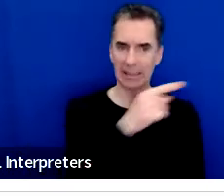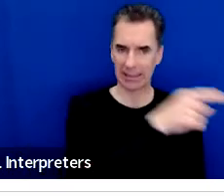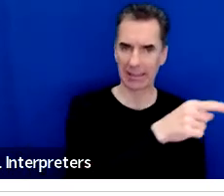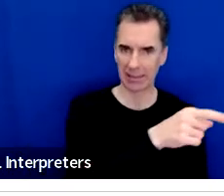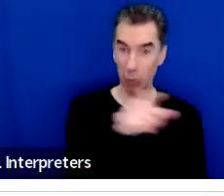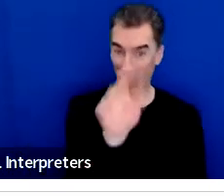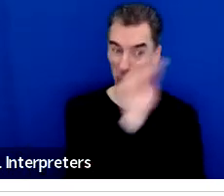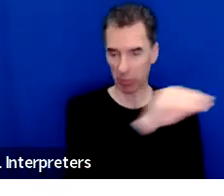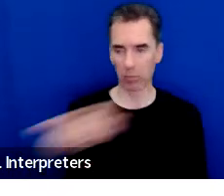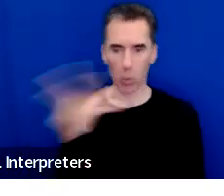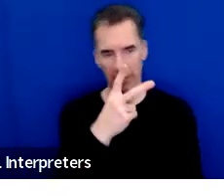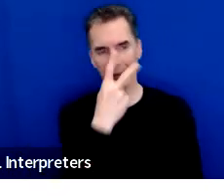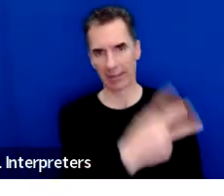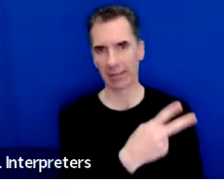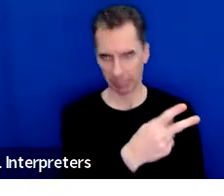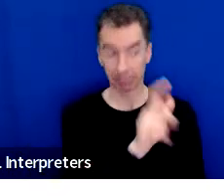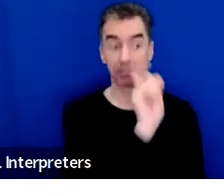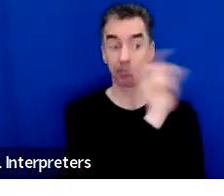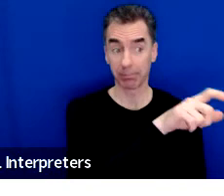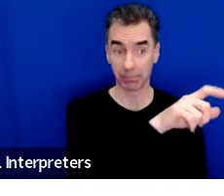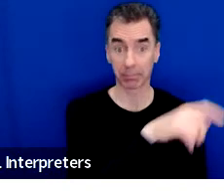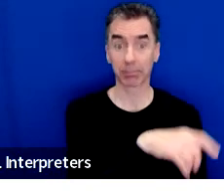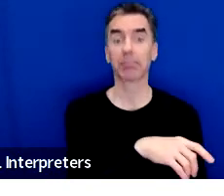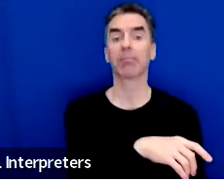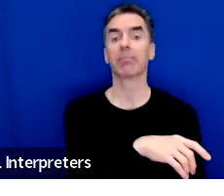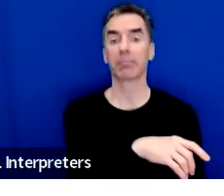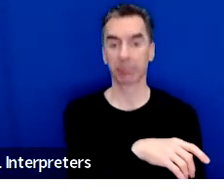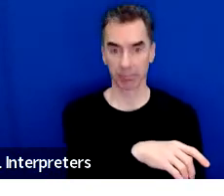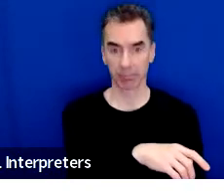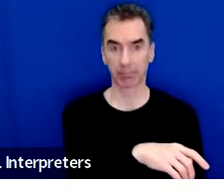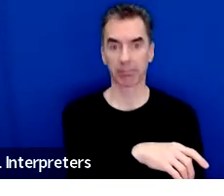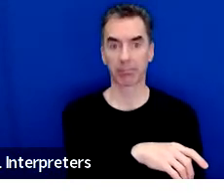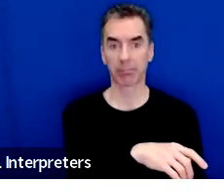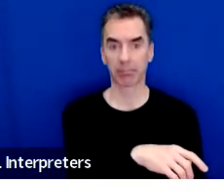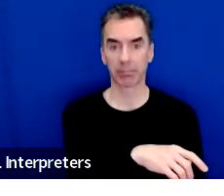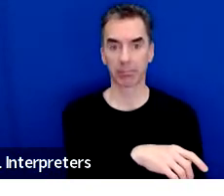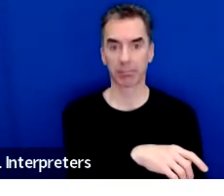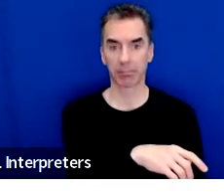And then when you click on it directly to the 00 you know what the issue is.